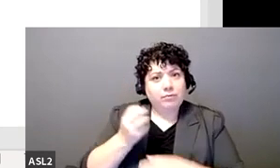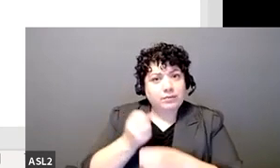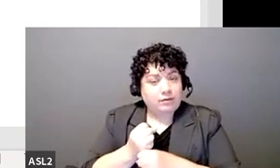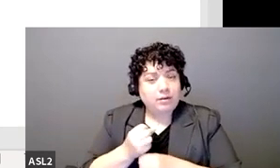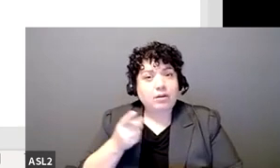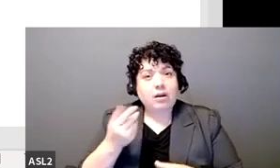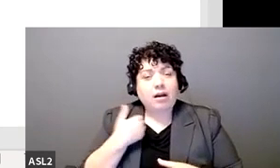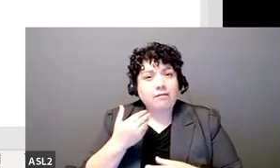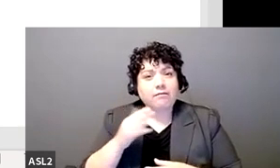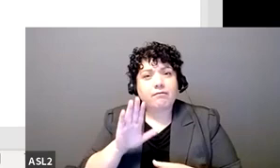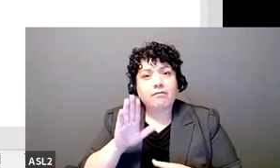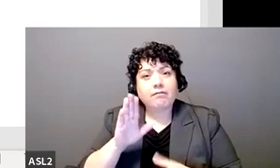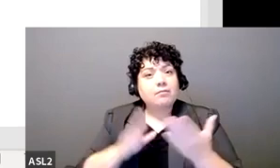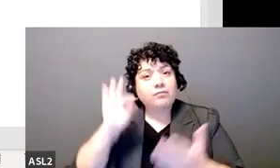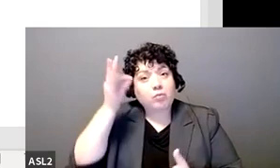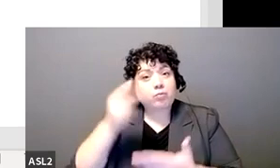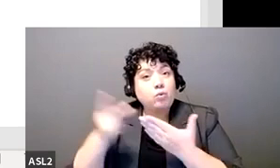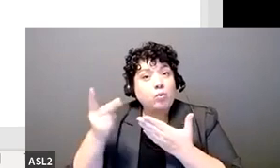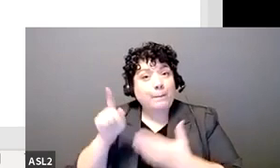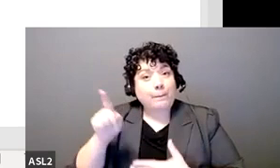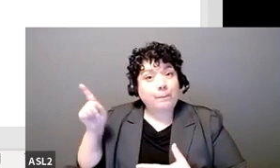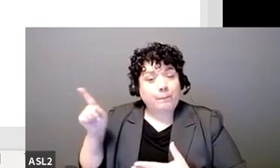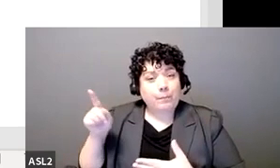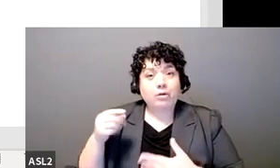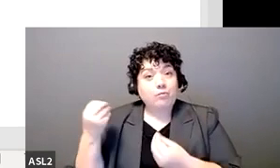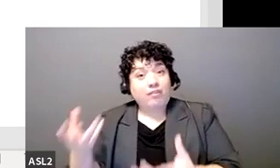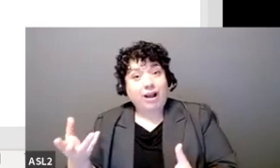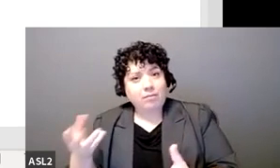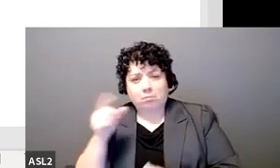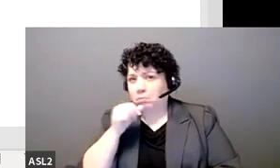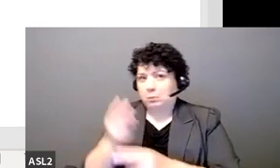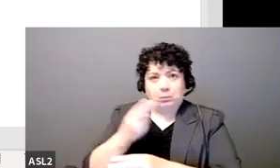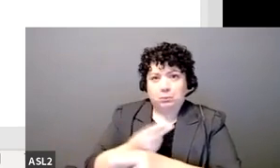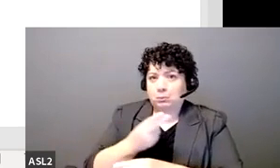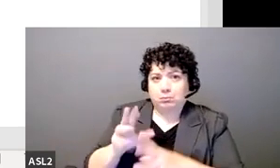usage of federal programs that are related to the difficulties and the challenges in finding and